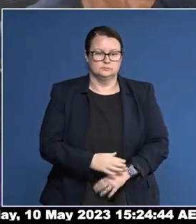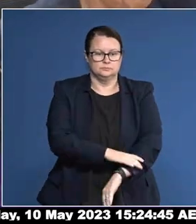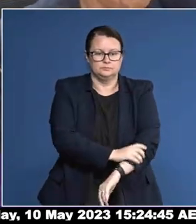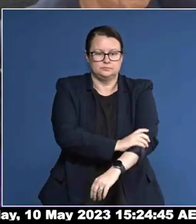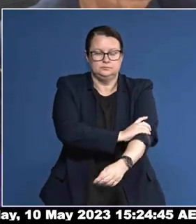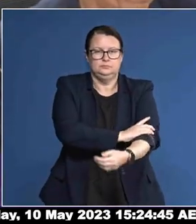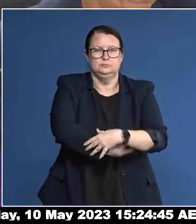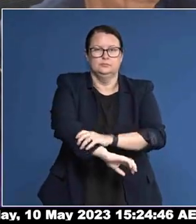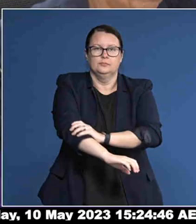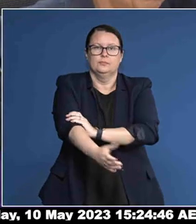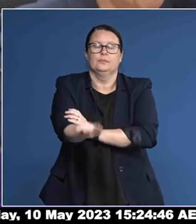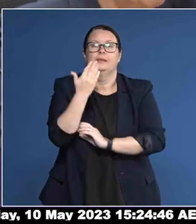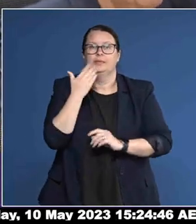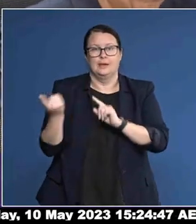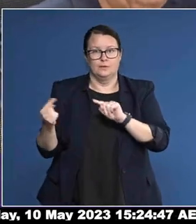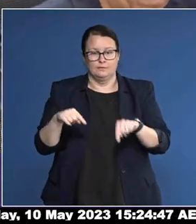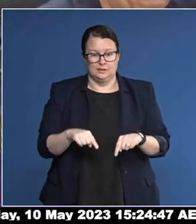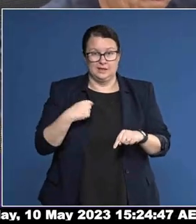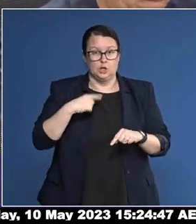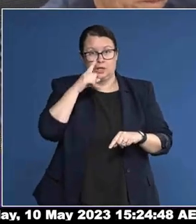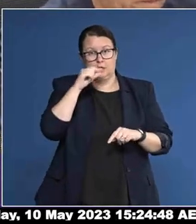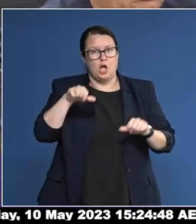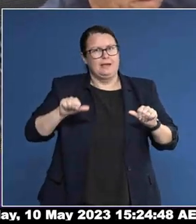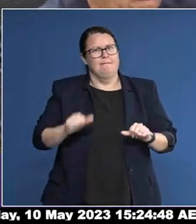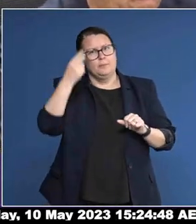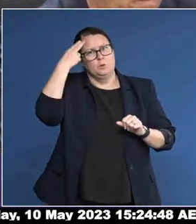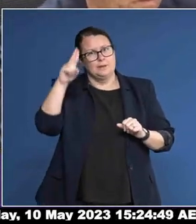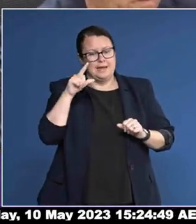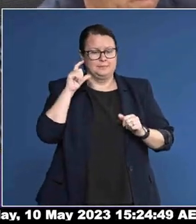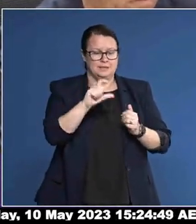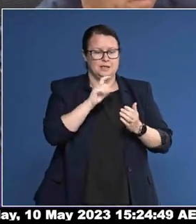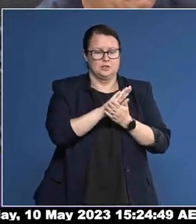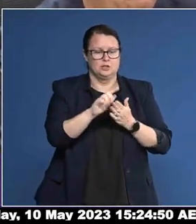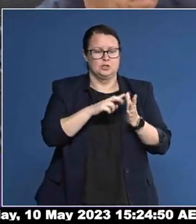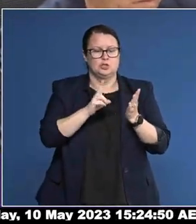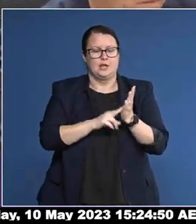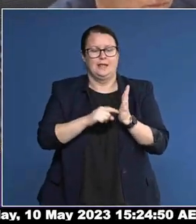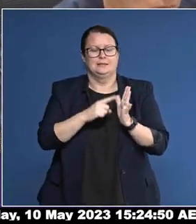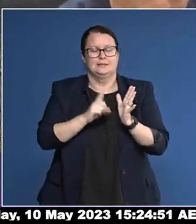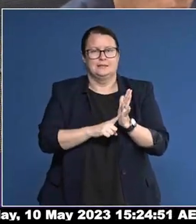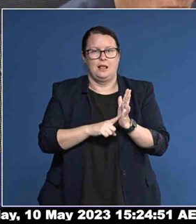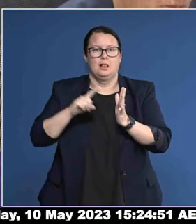Can I confirm that you are Chantal Raine? I am. MS EASTMAN: Might just keep your voice up. I am. MS EASTMAN: Thank you.